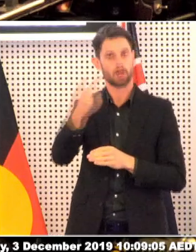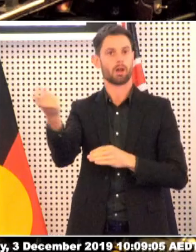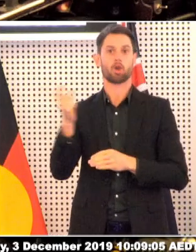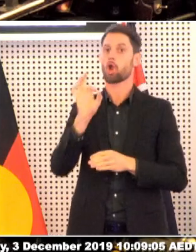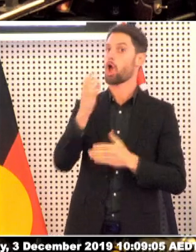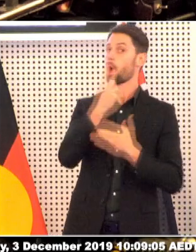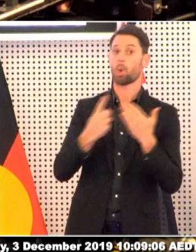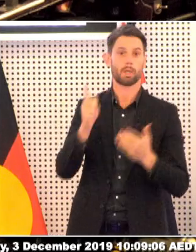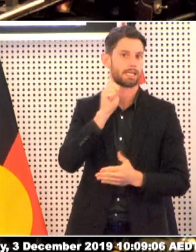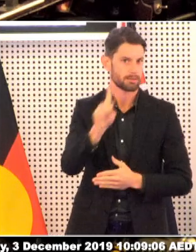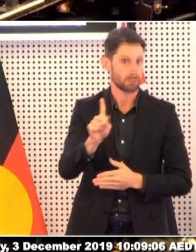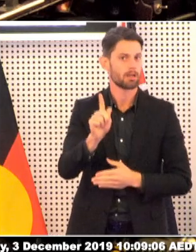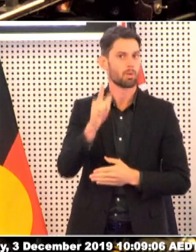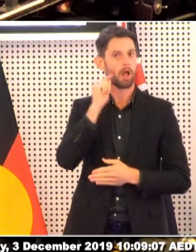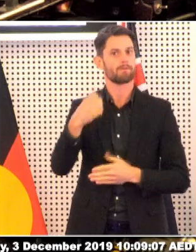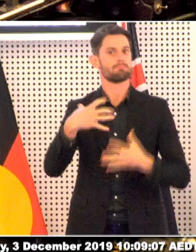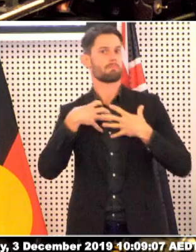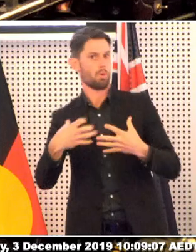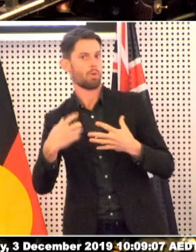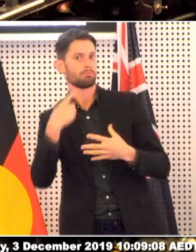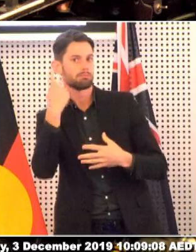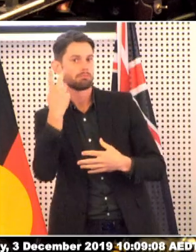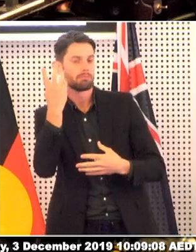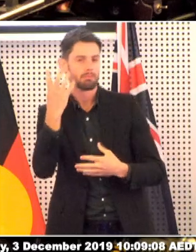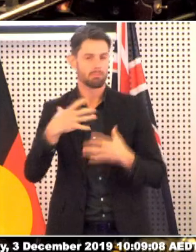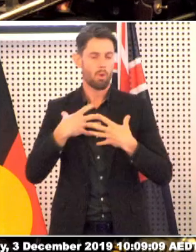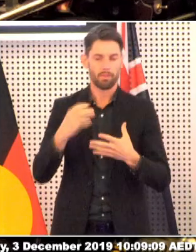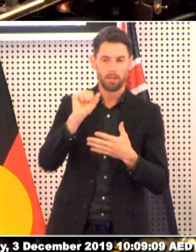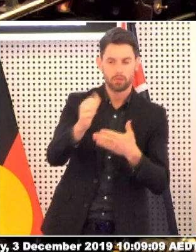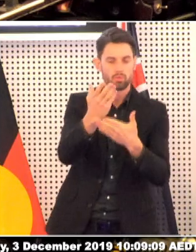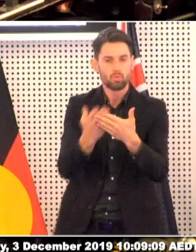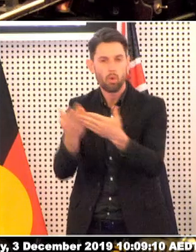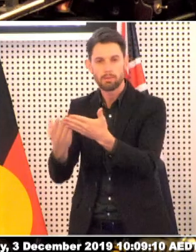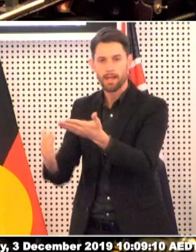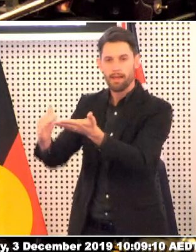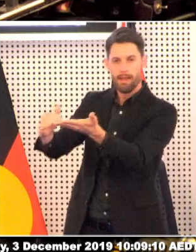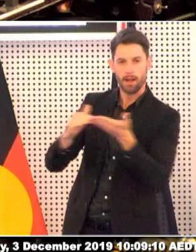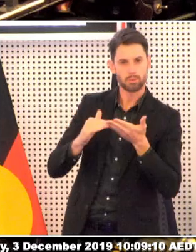assisting us understand how we can better work to develop policies and practices to